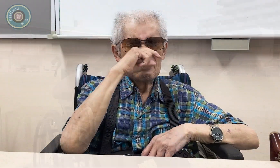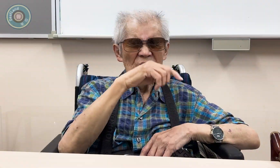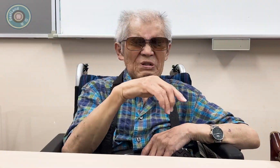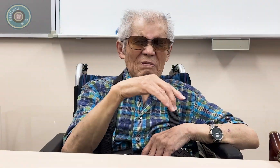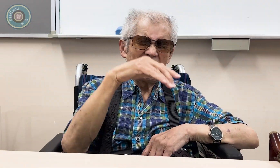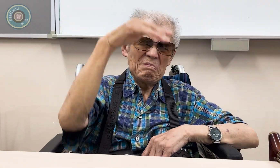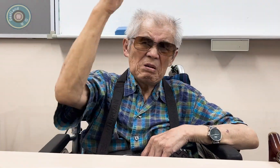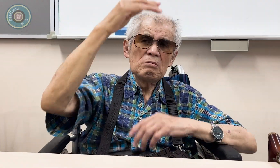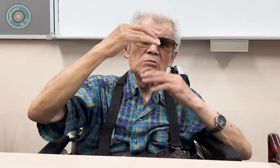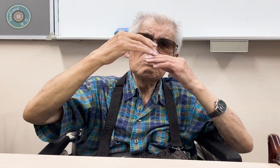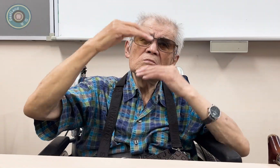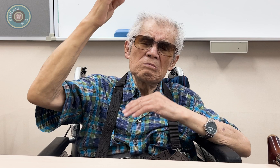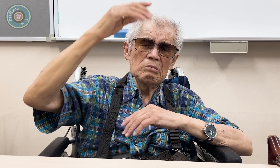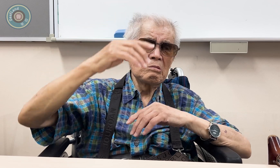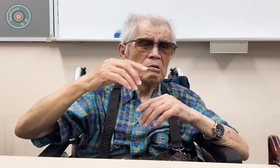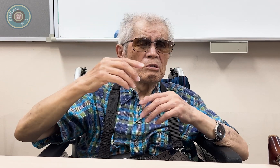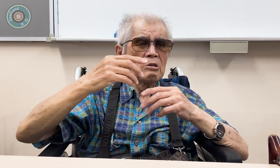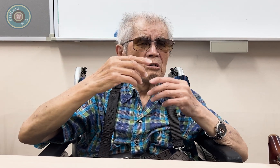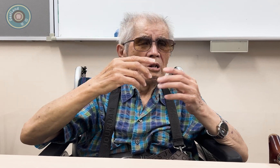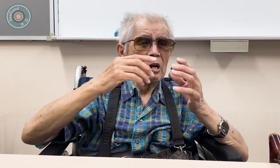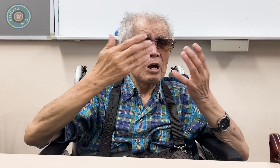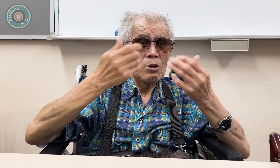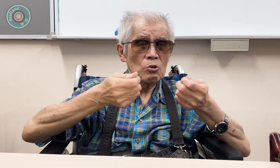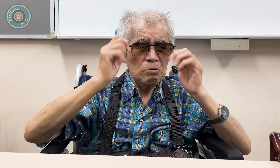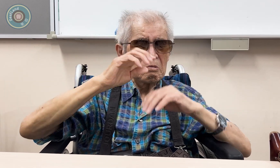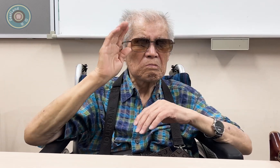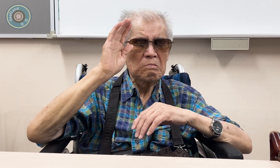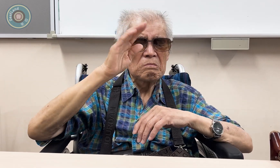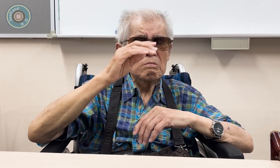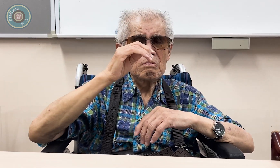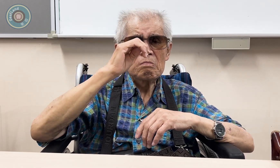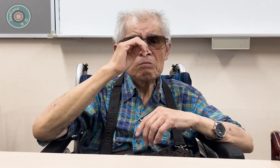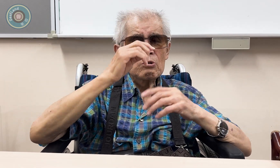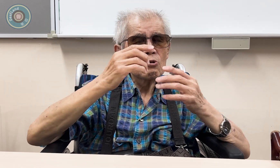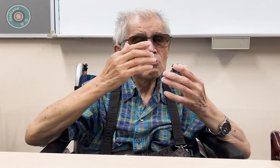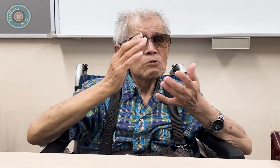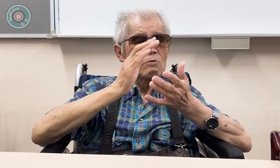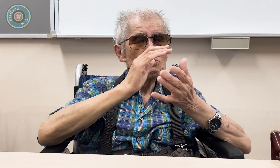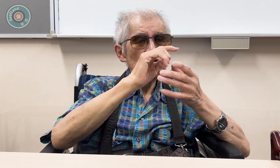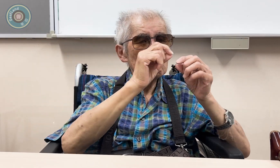This is the story of my school senior. After graduating from Hiroshima School for the Deaf